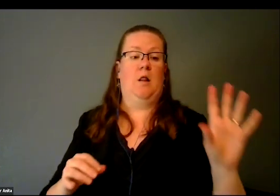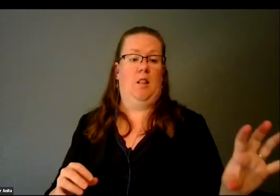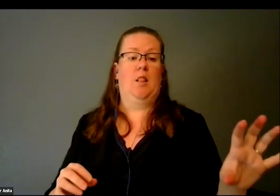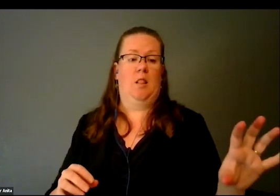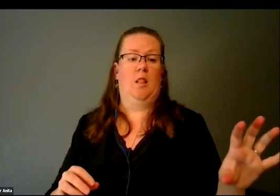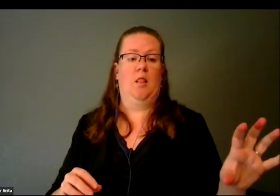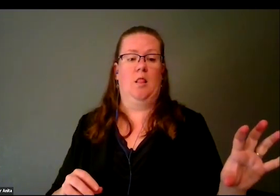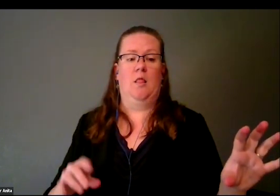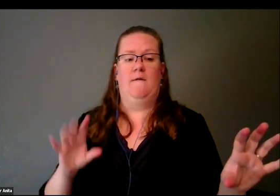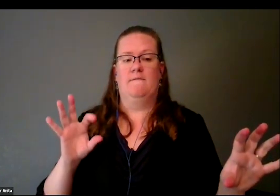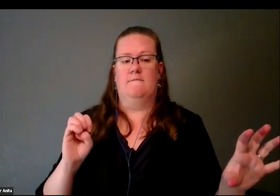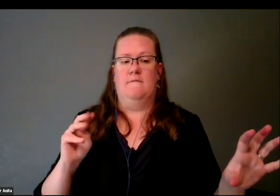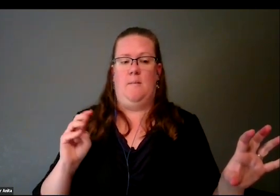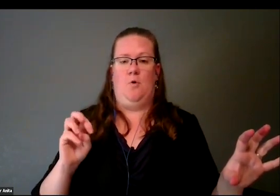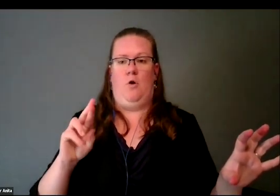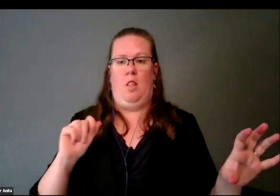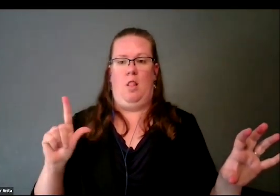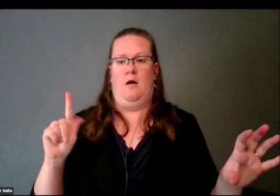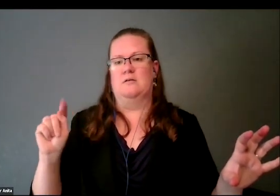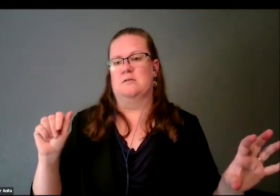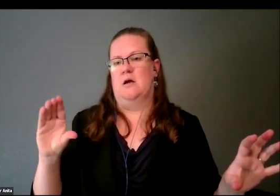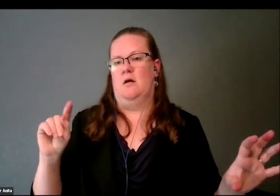in the bottom left corner, that's another Portland